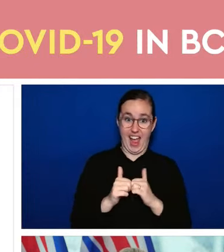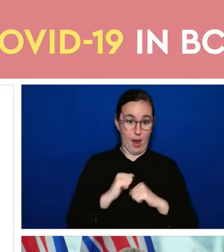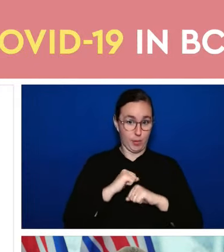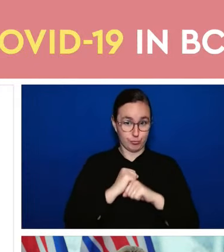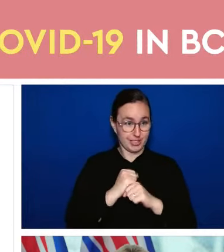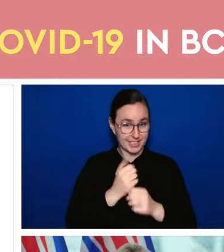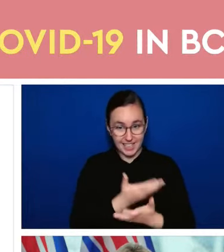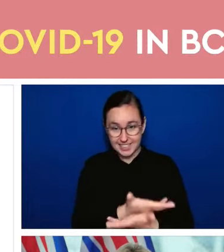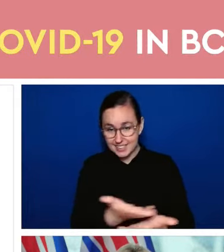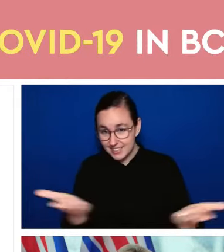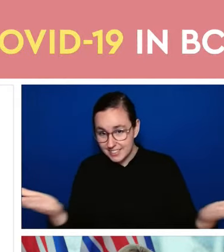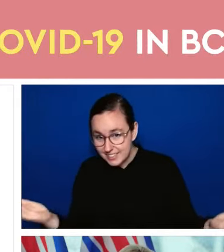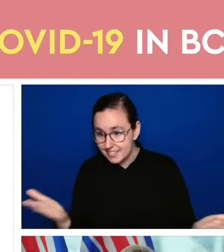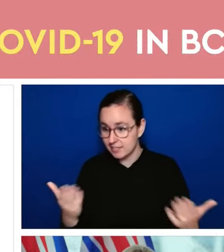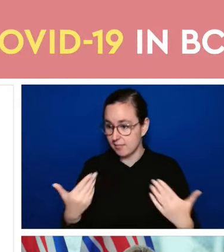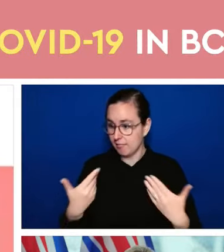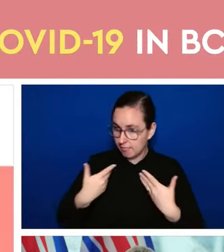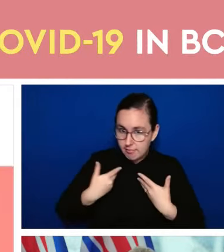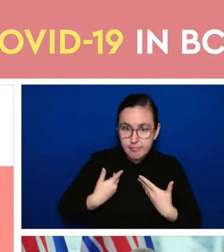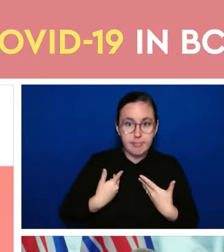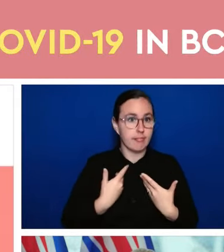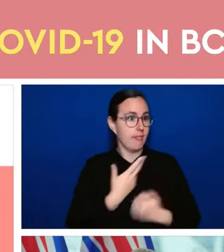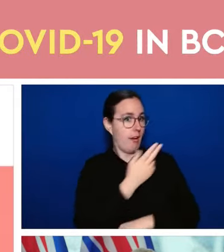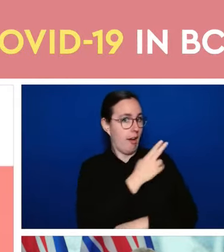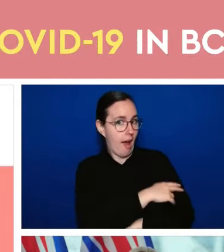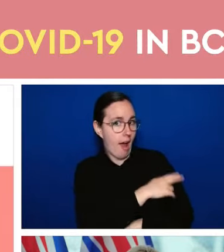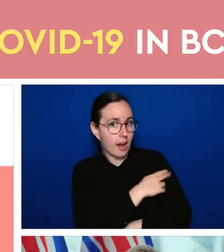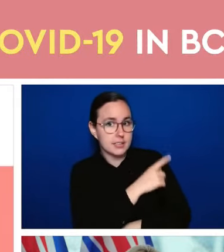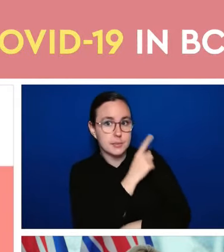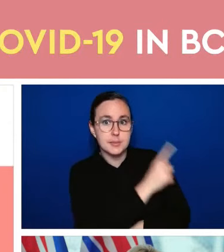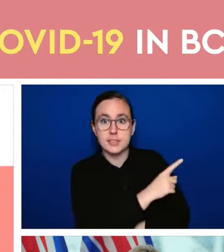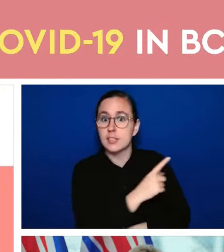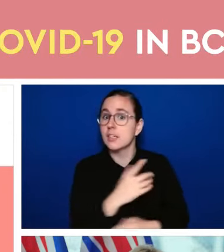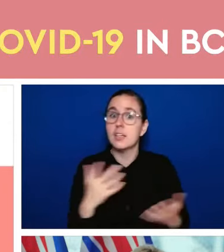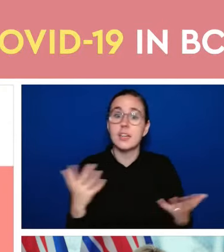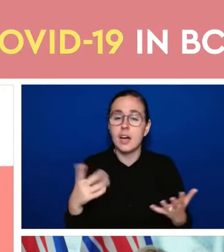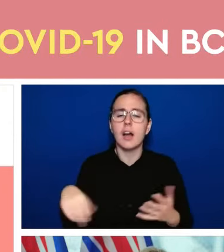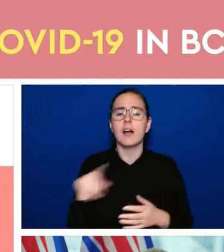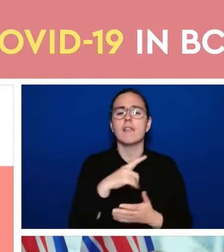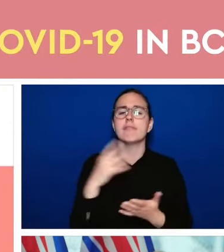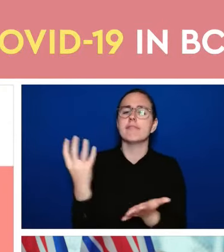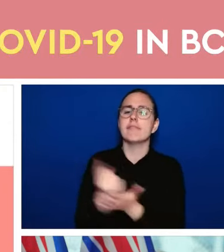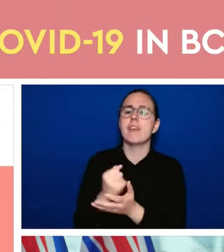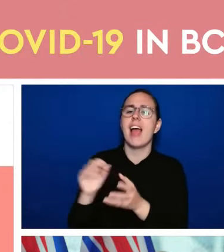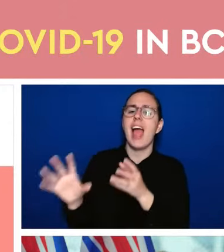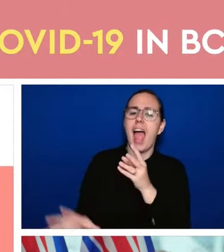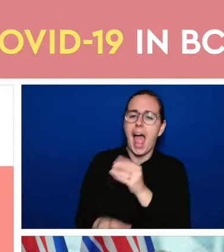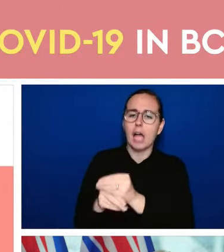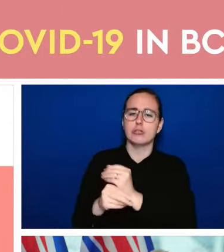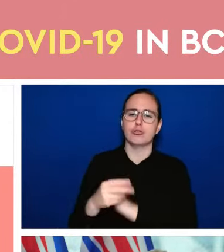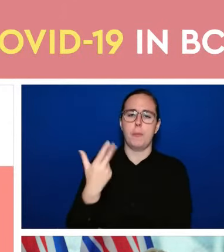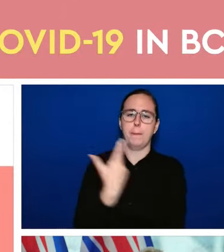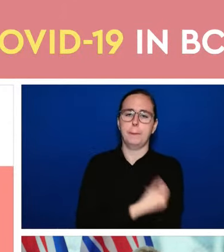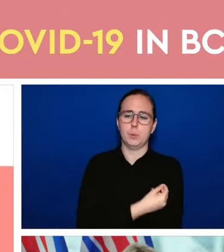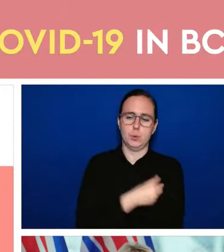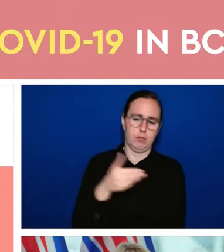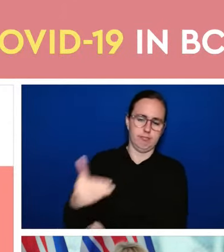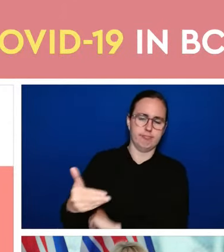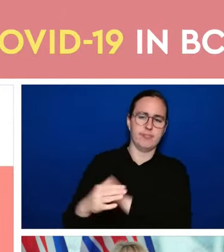system we all need to get a booster this for. I'm going to